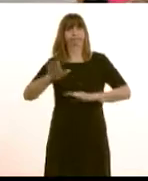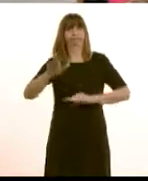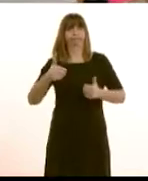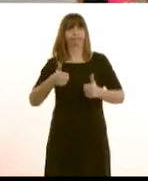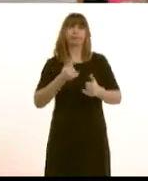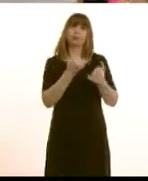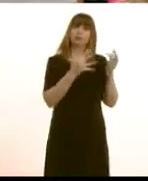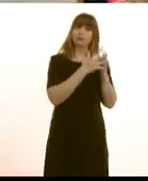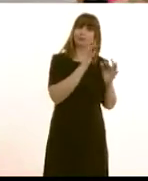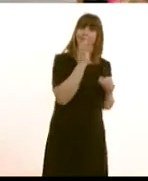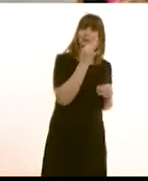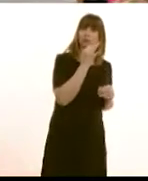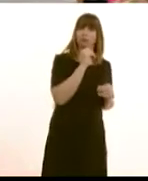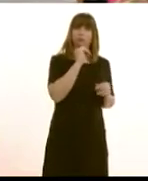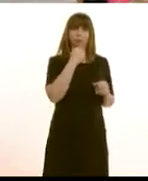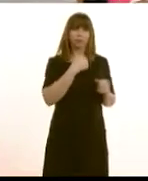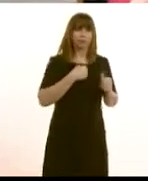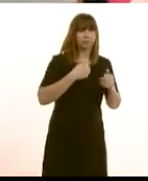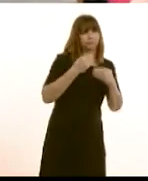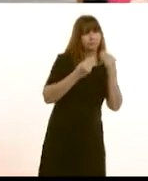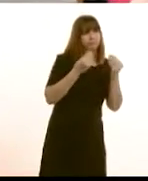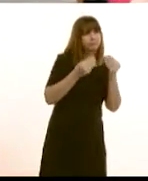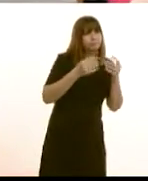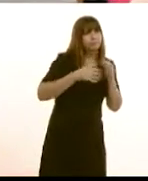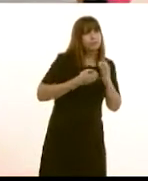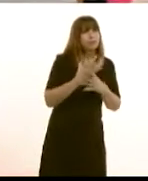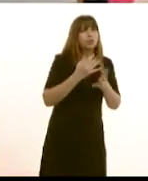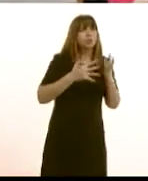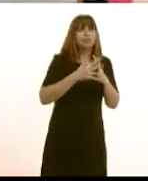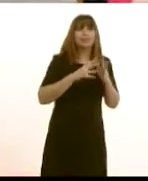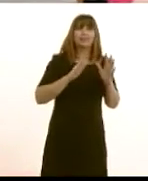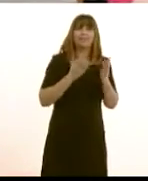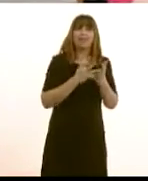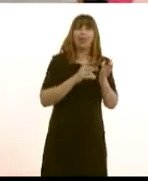council to bring forward development, under the Swansea Vale joint venture, of the Llandarcy